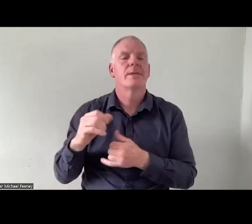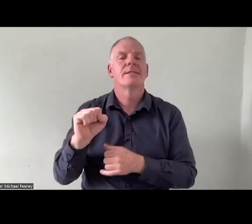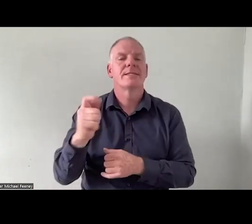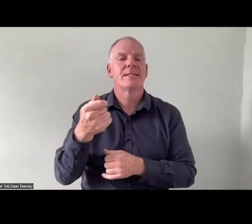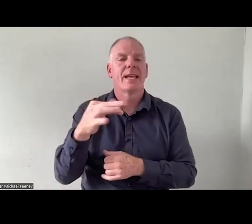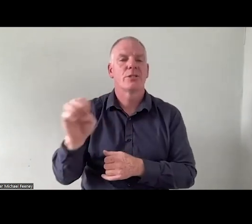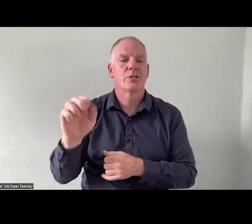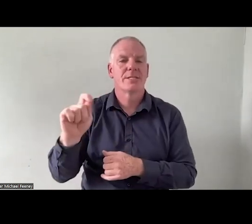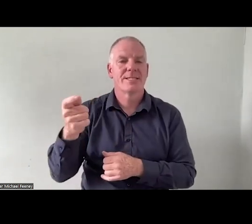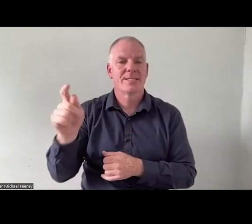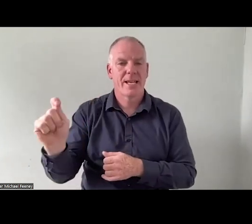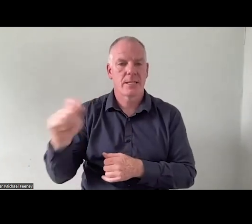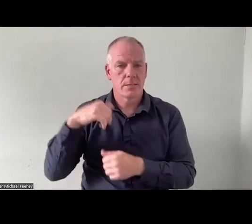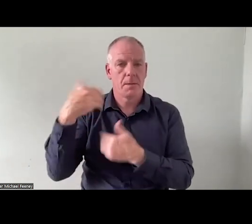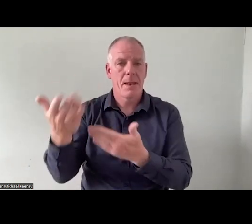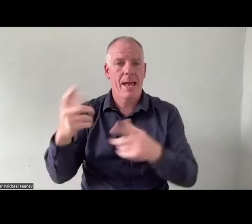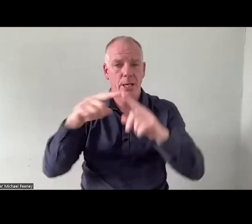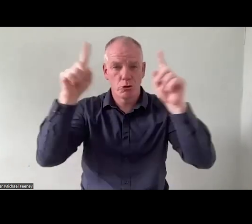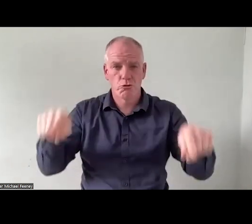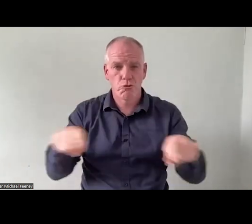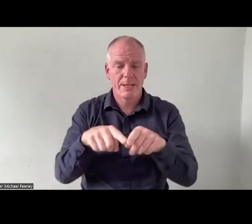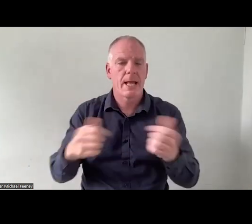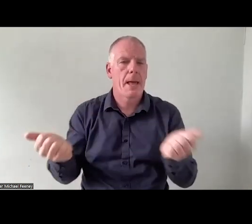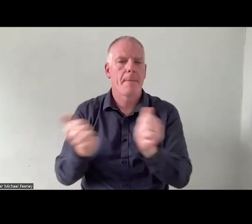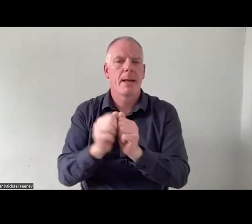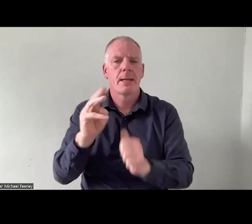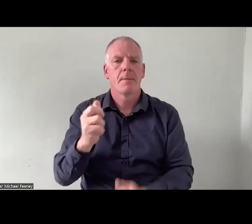when I supplied the screens and I met Peter Pullan, the founder of Stagetext,